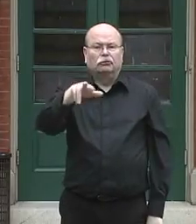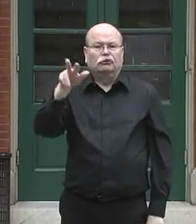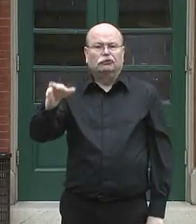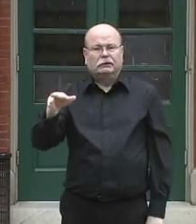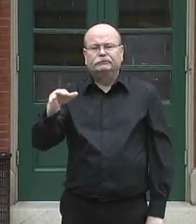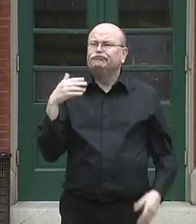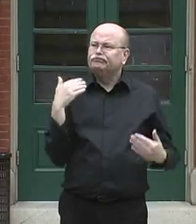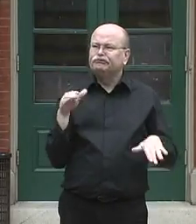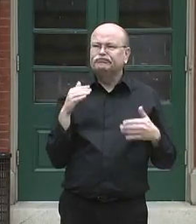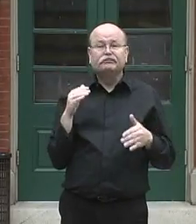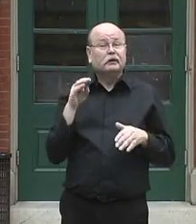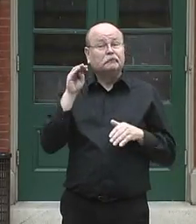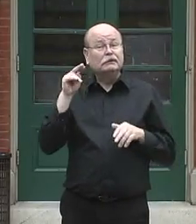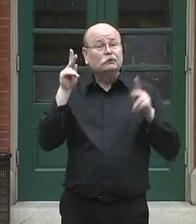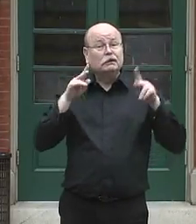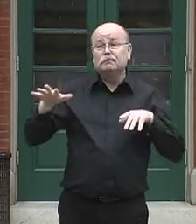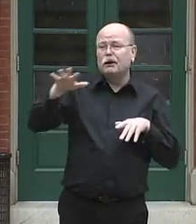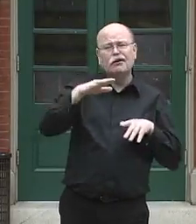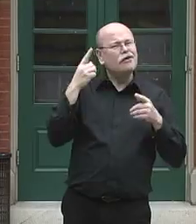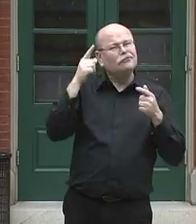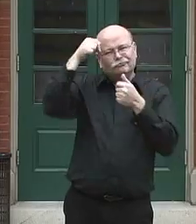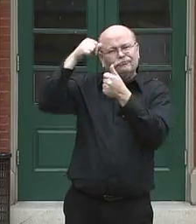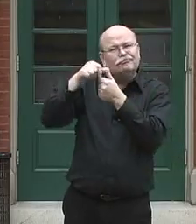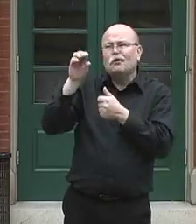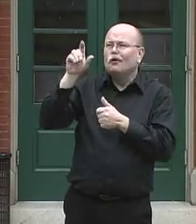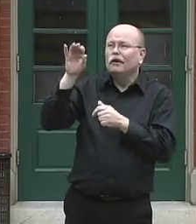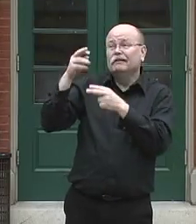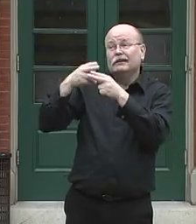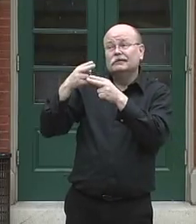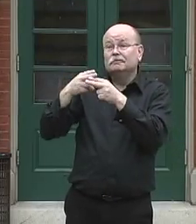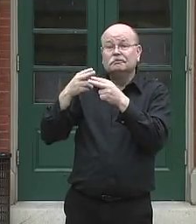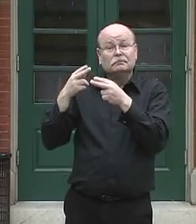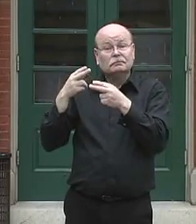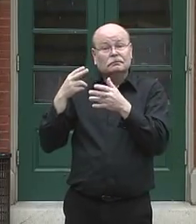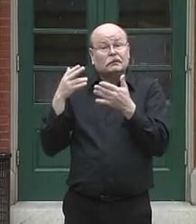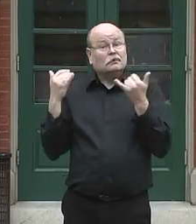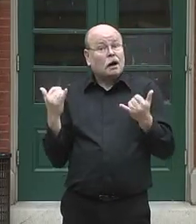He died in 1933. Deaf people in Minnesota remember his name